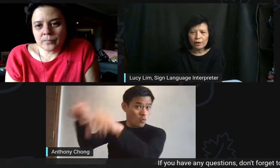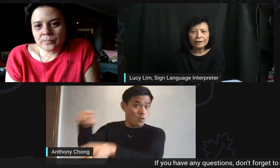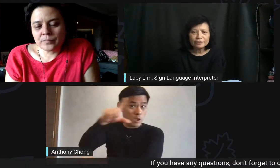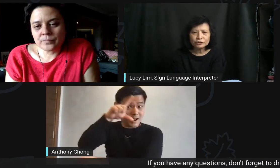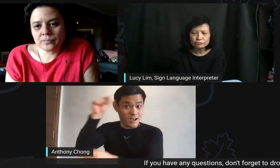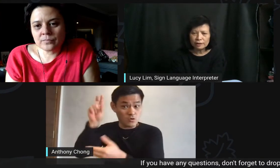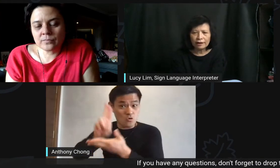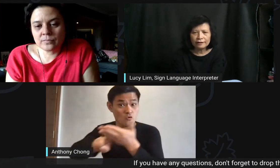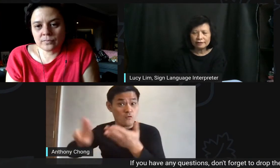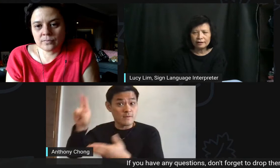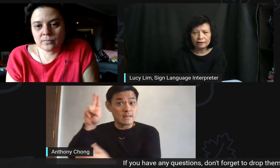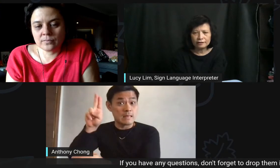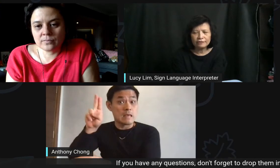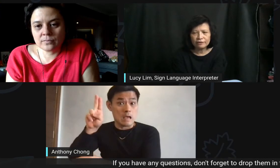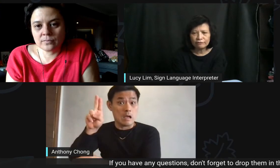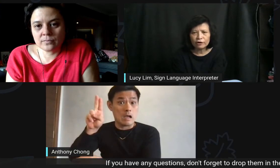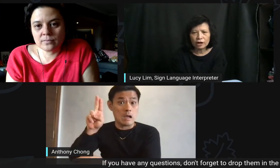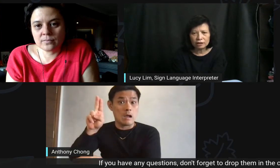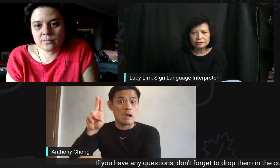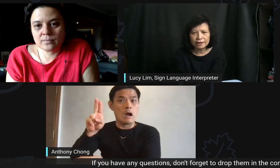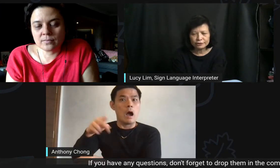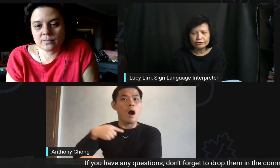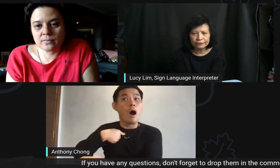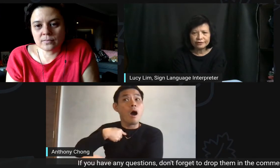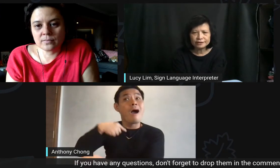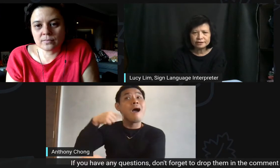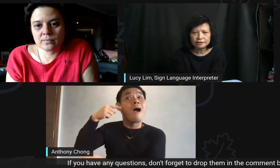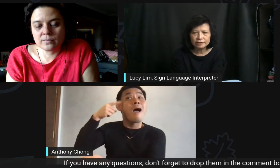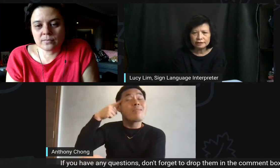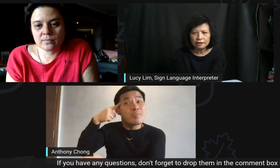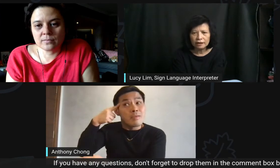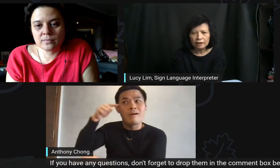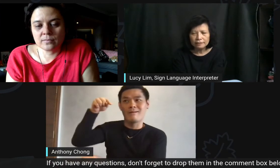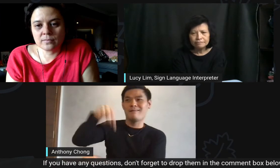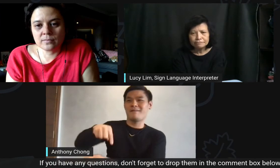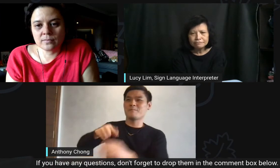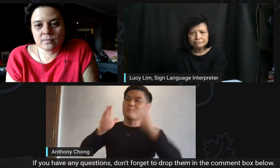Prior to my leaving to Gallaudet University,